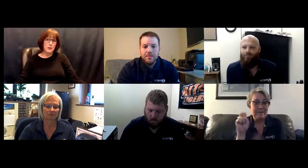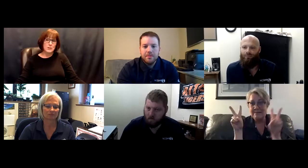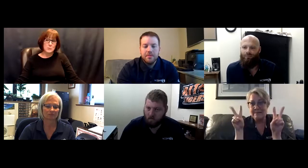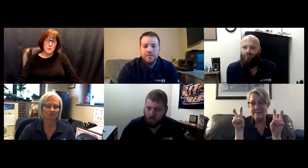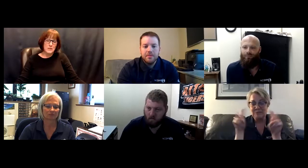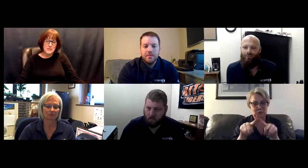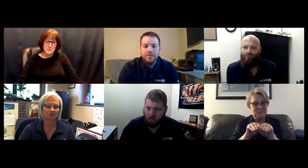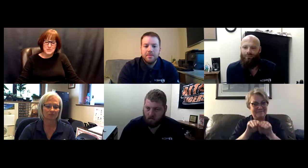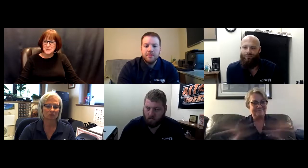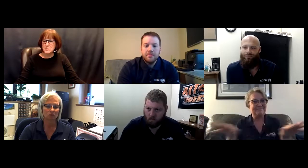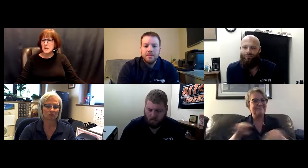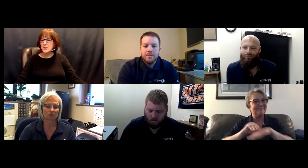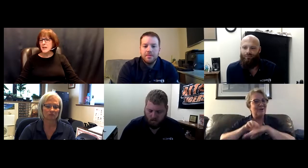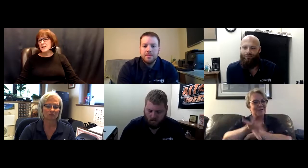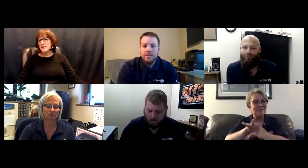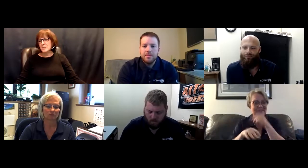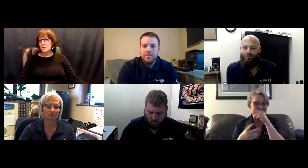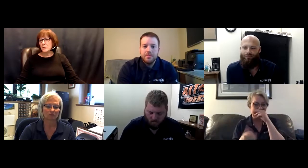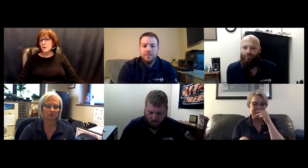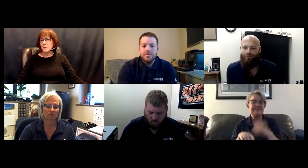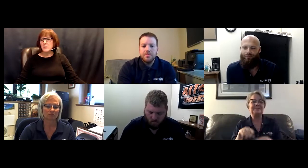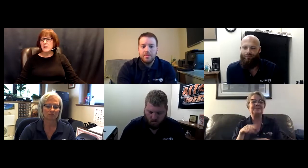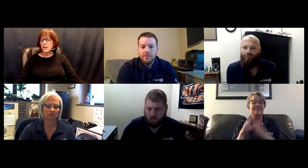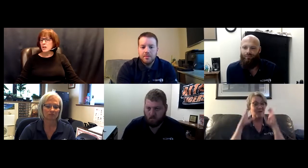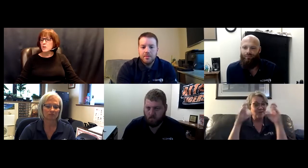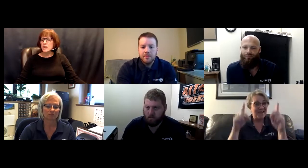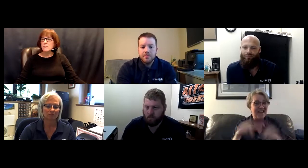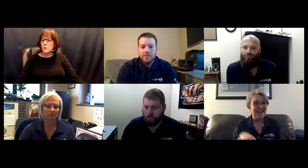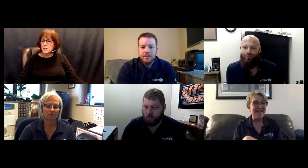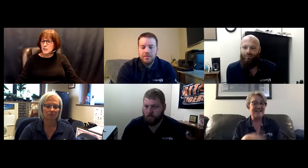with one stone so to speak. So you can really be a huge influence